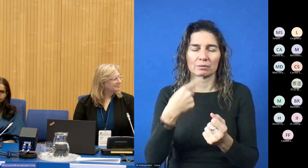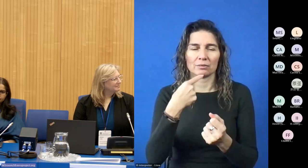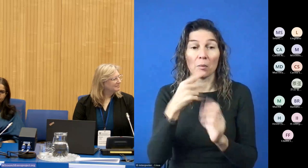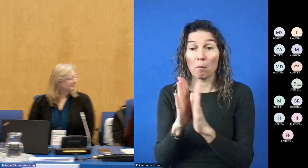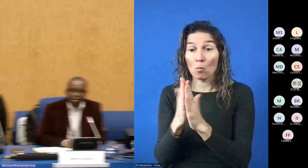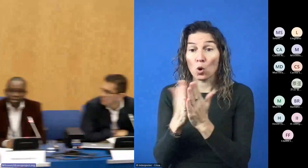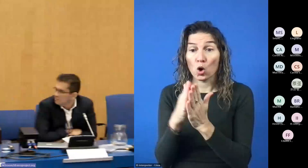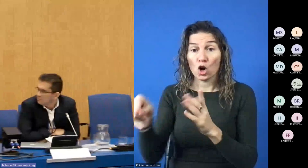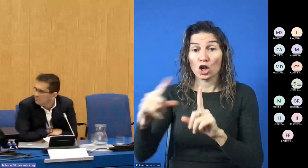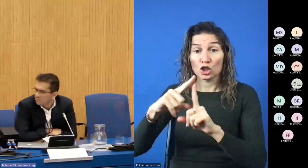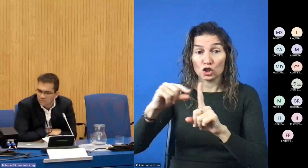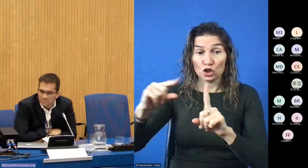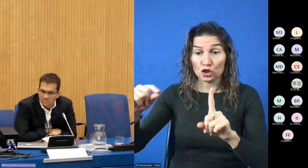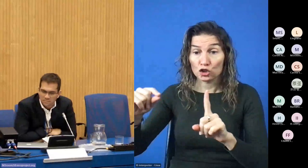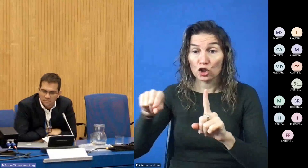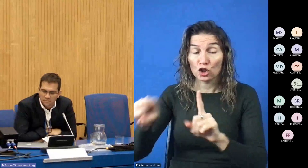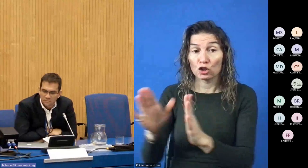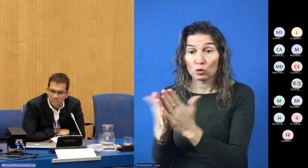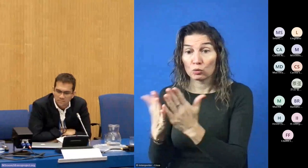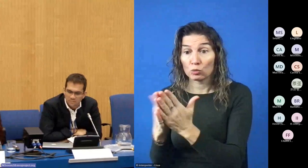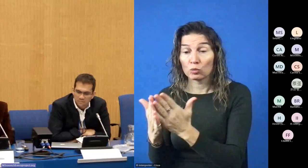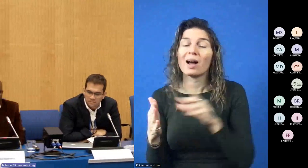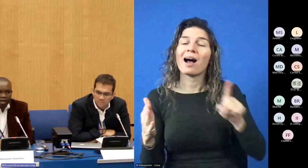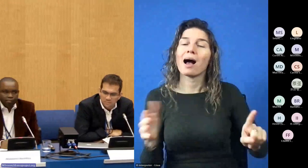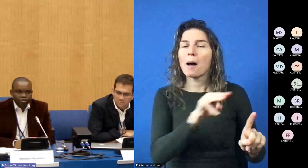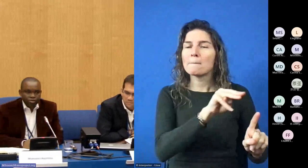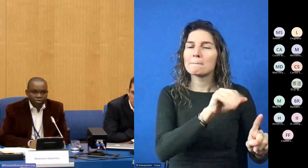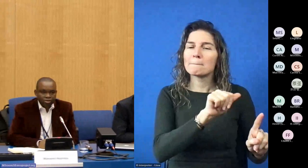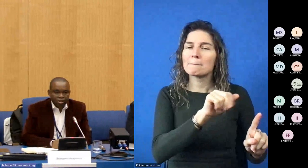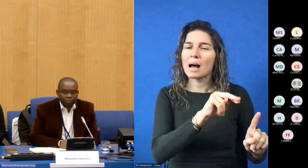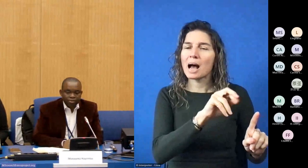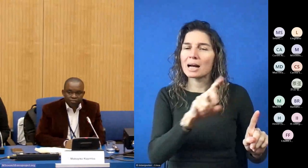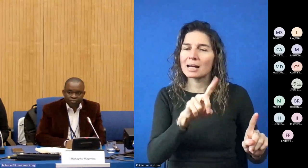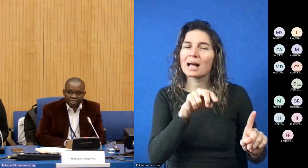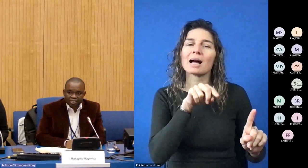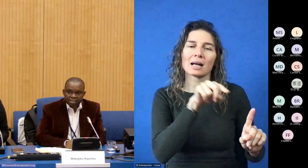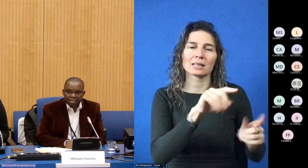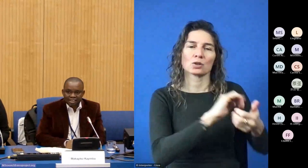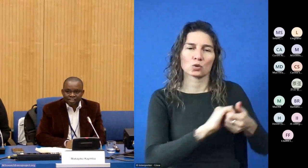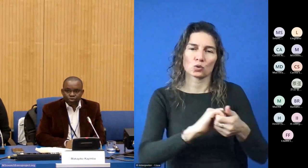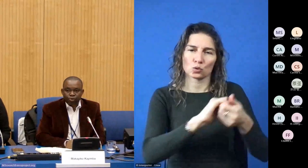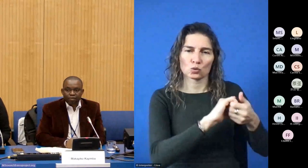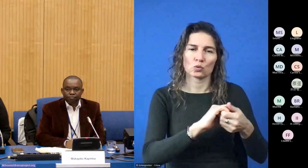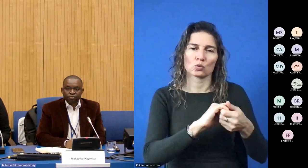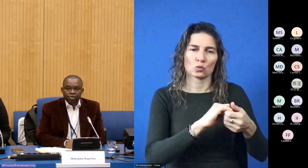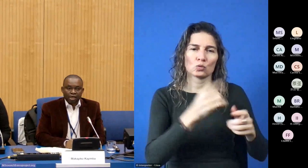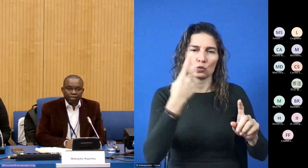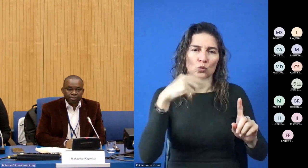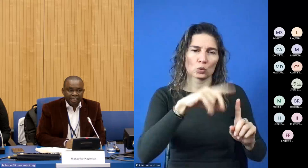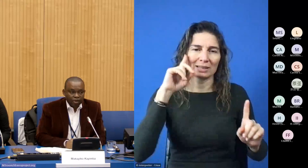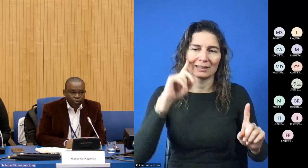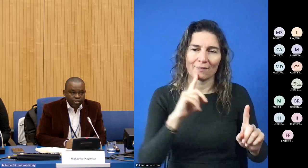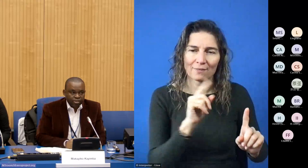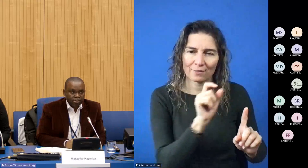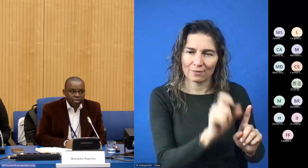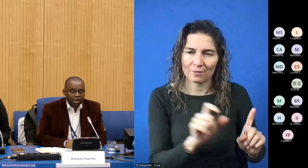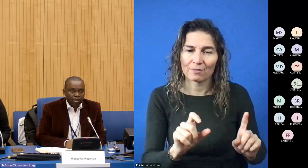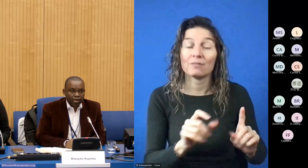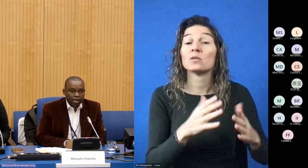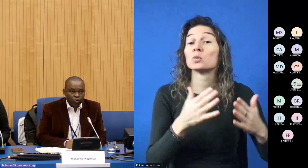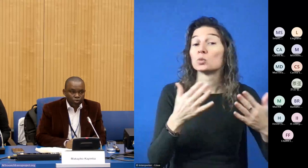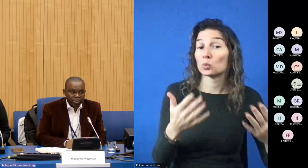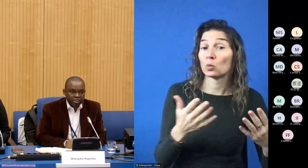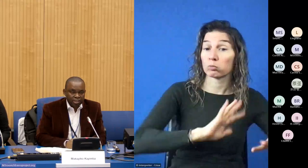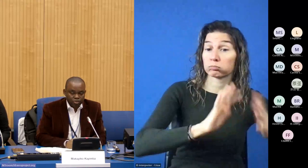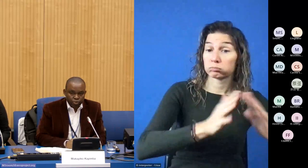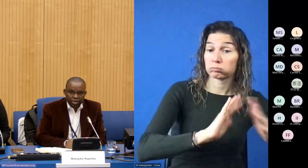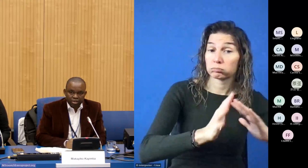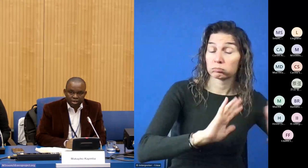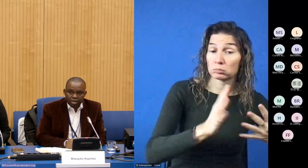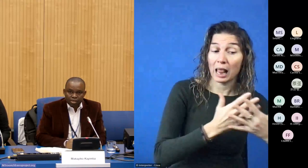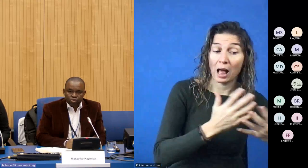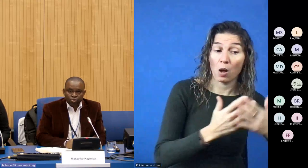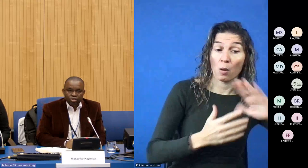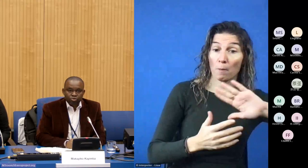It is an association for persons with deafness. So we have sign language content as well. This